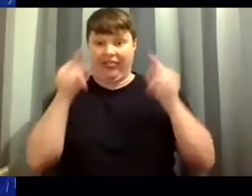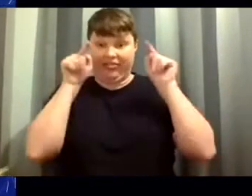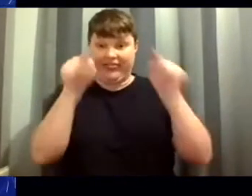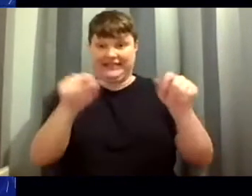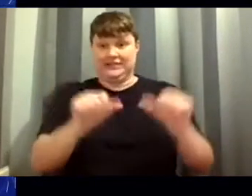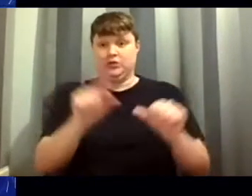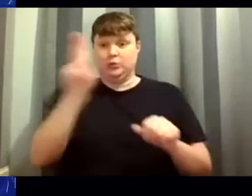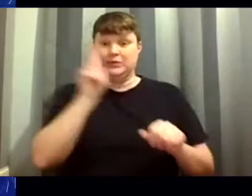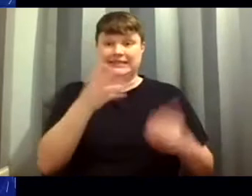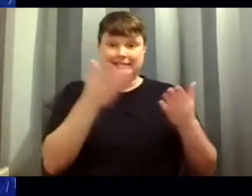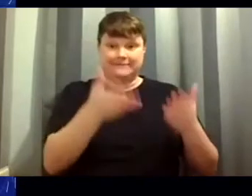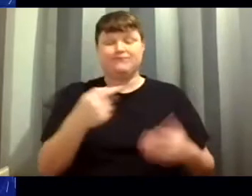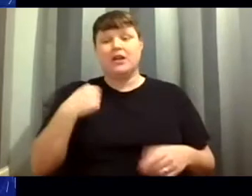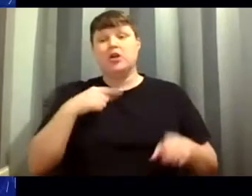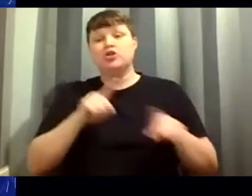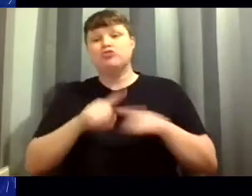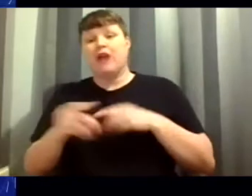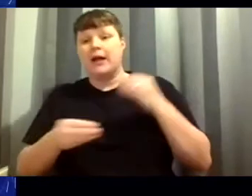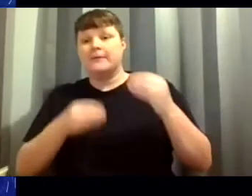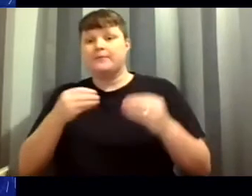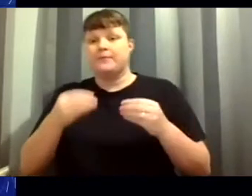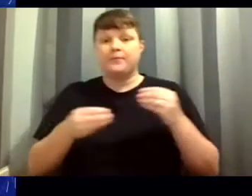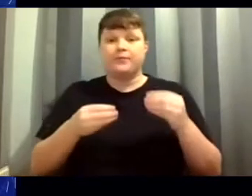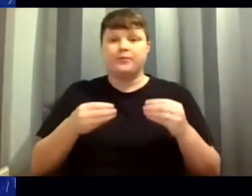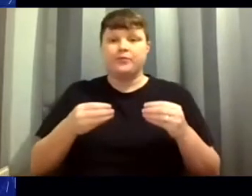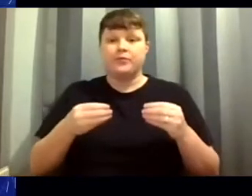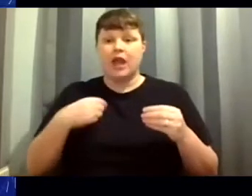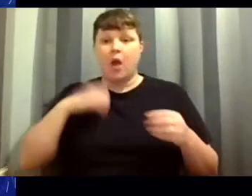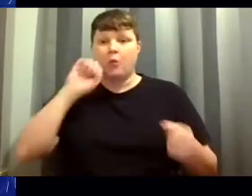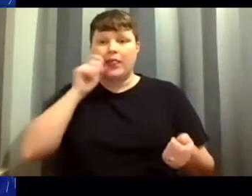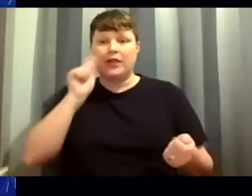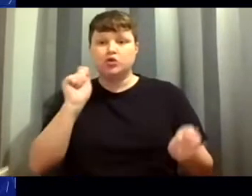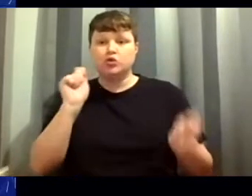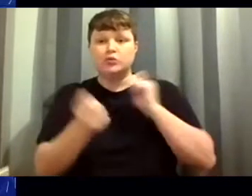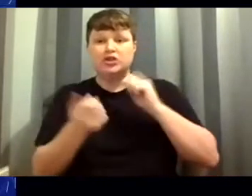how best to do this so what I'm going to do is I'm actually going to switch and give that talk